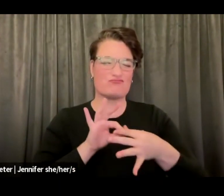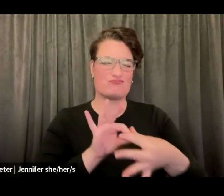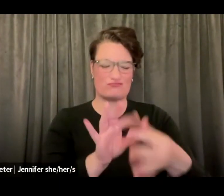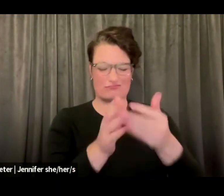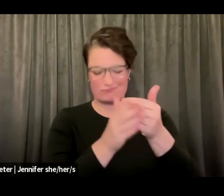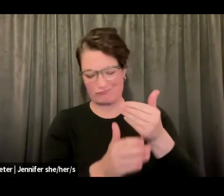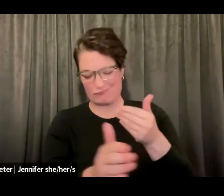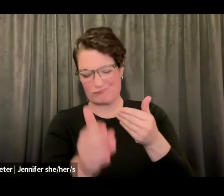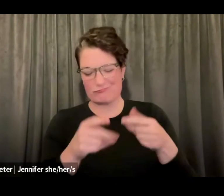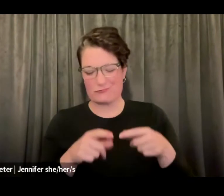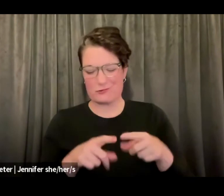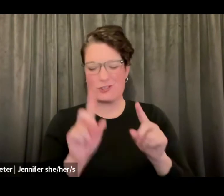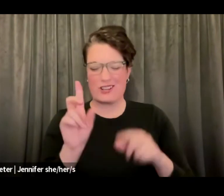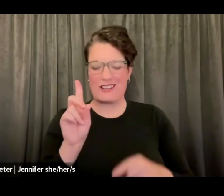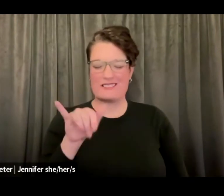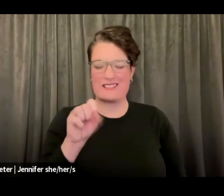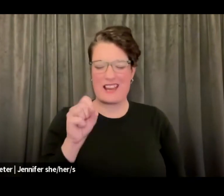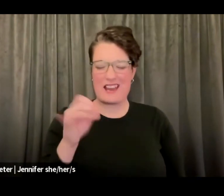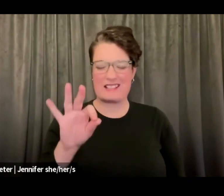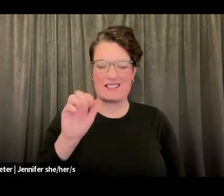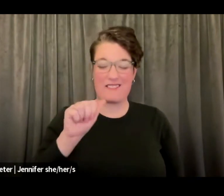during the days of awe and Tishrei.